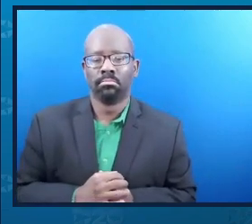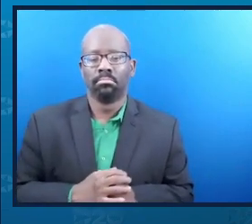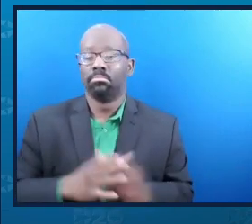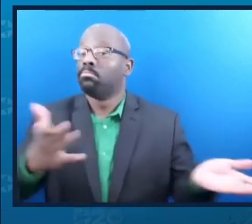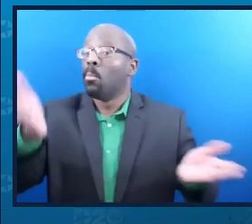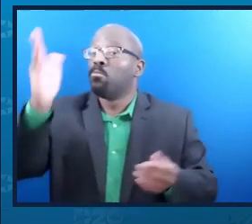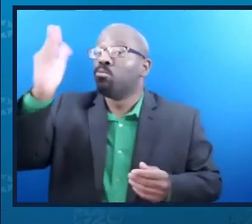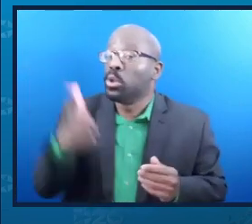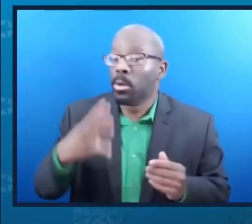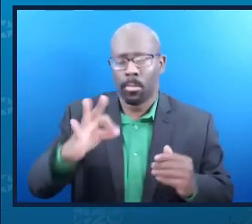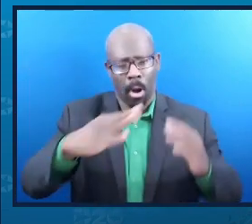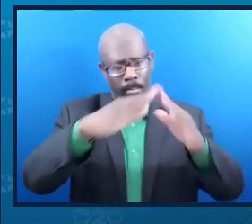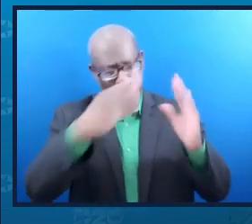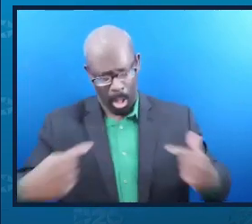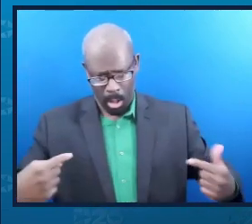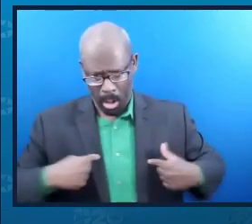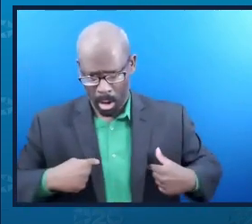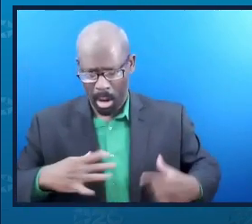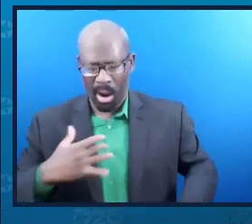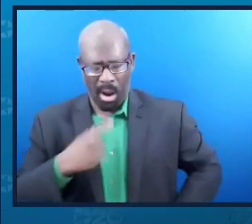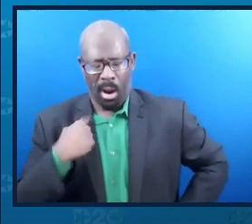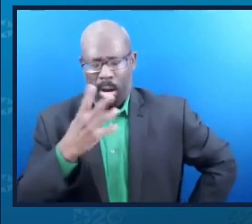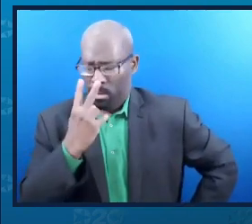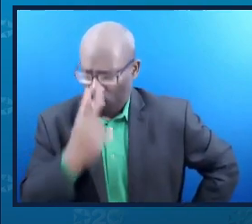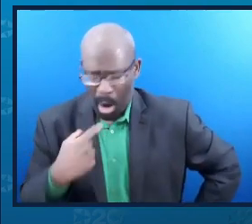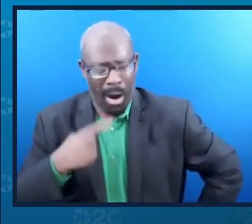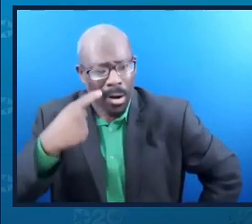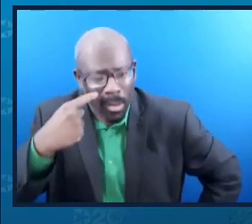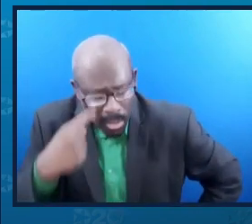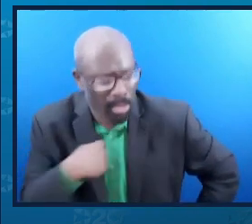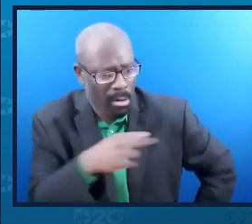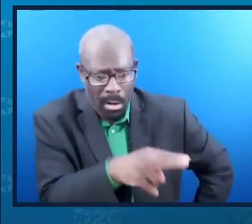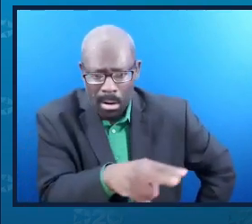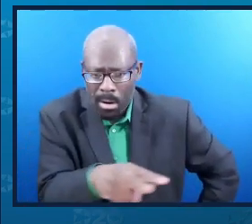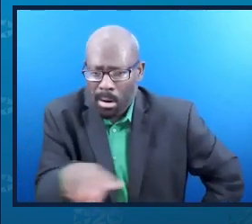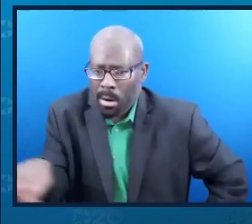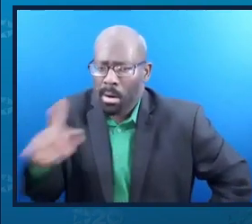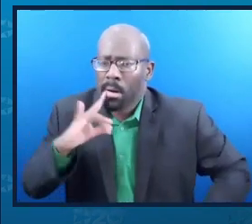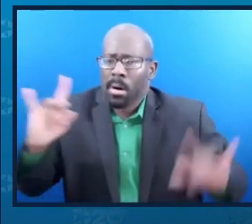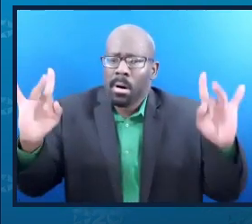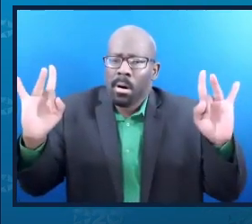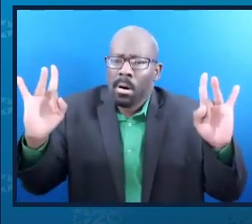CONDITIONS.